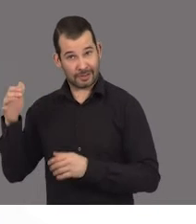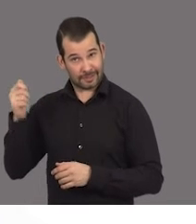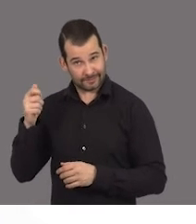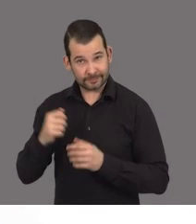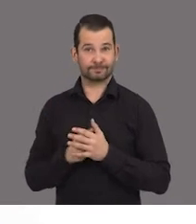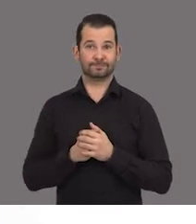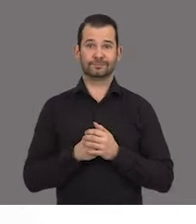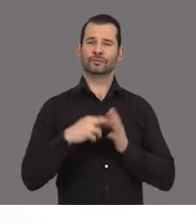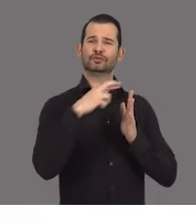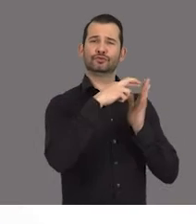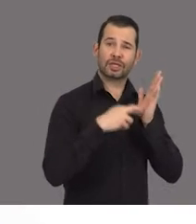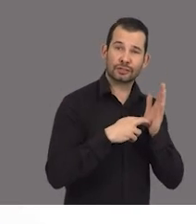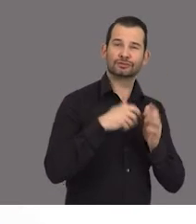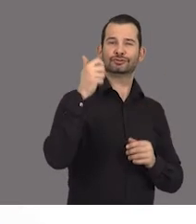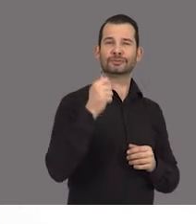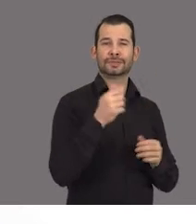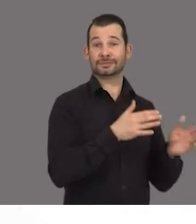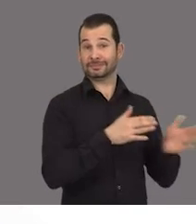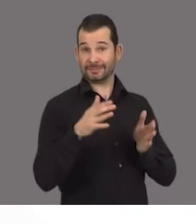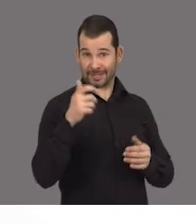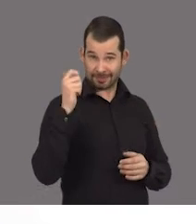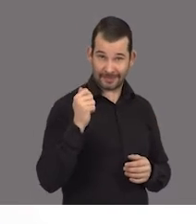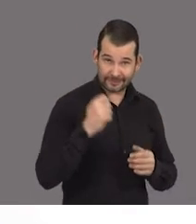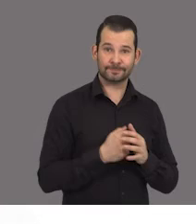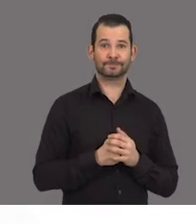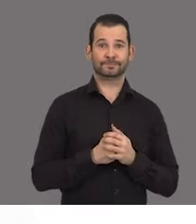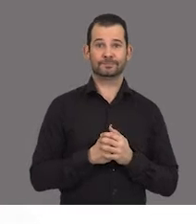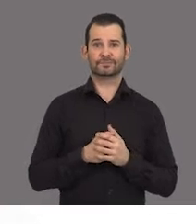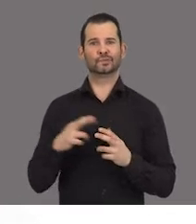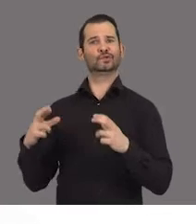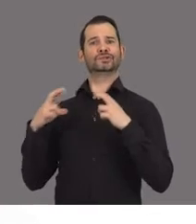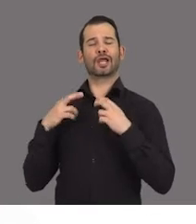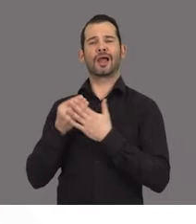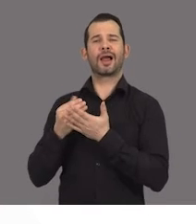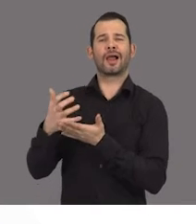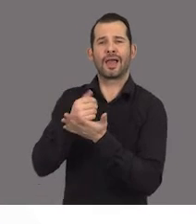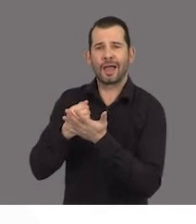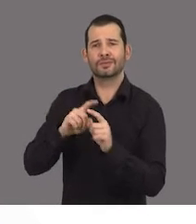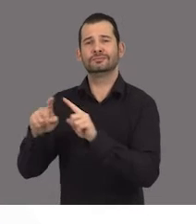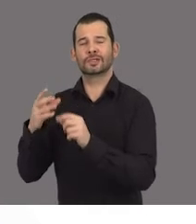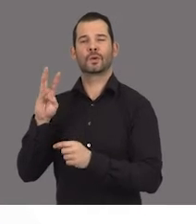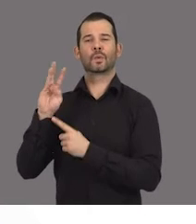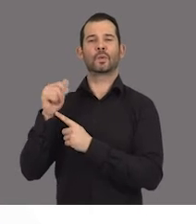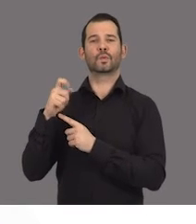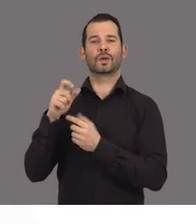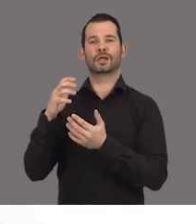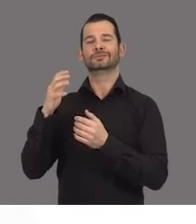plan benefits, retiring allowances and wage-loss replacement plan benefits.